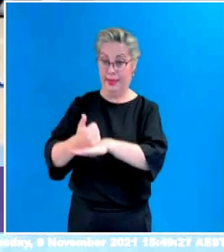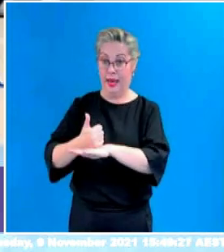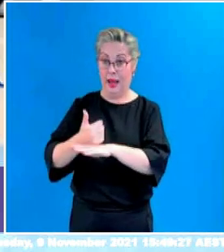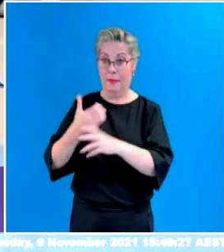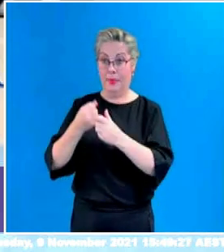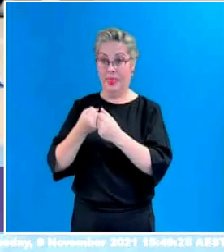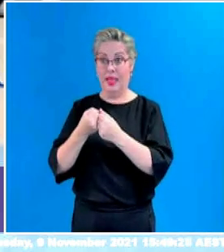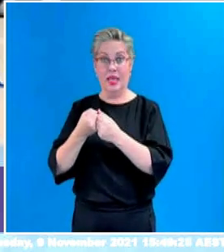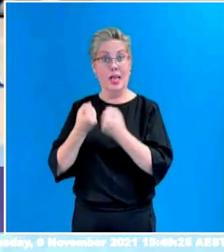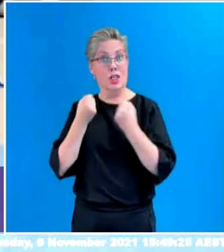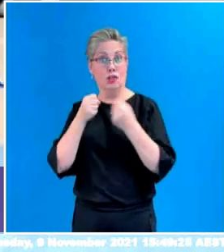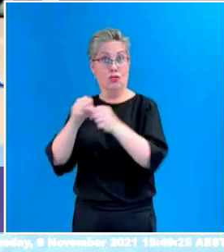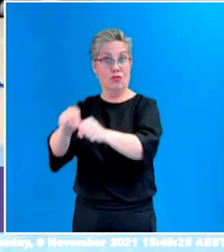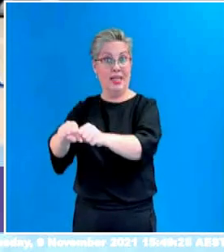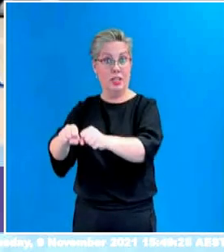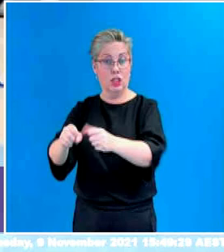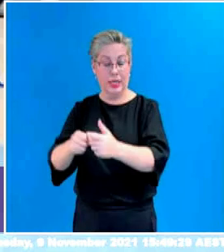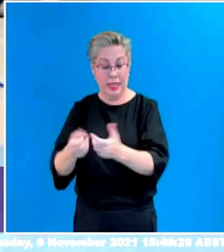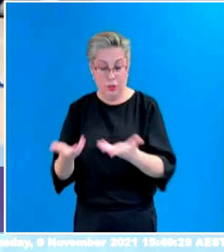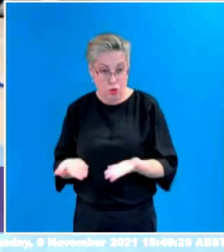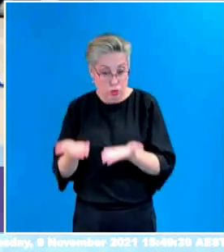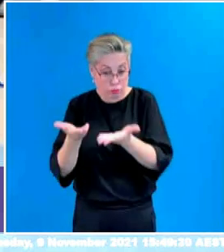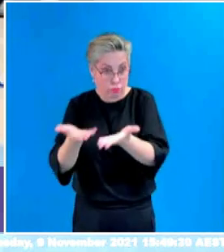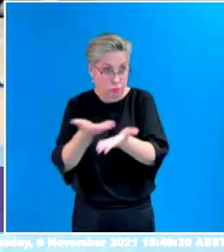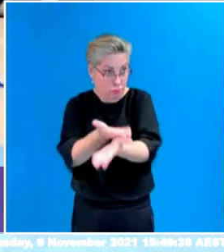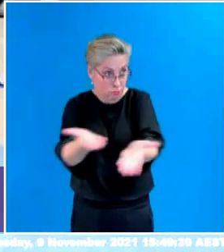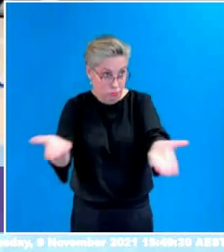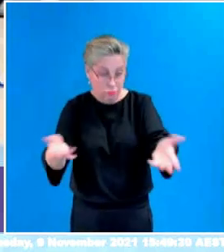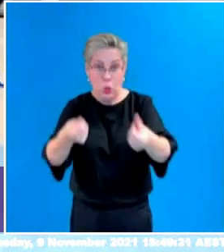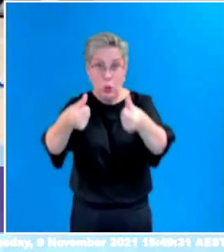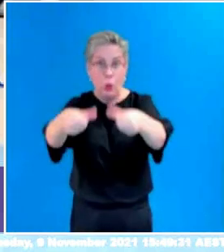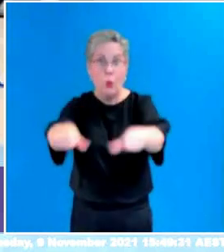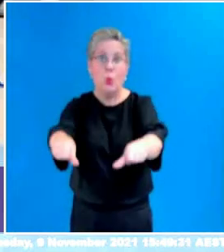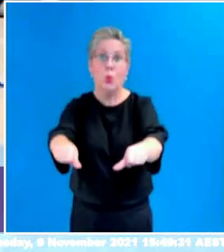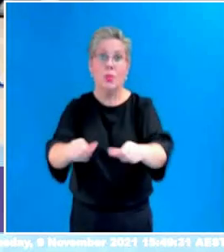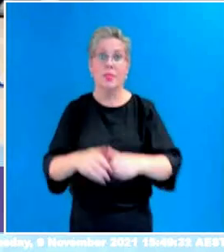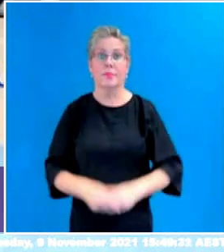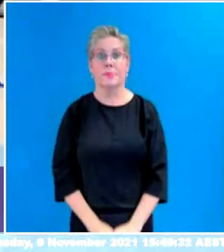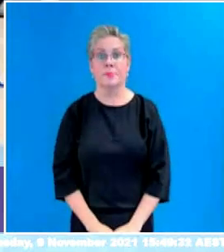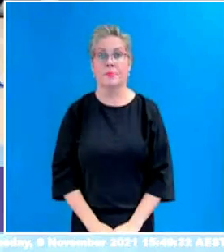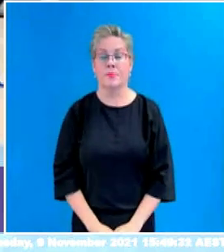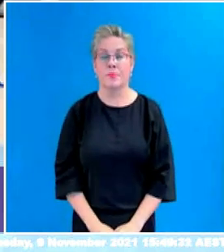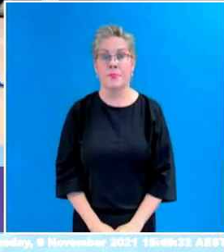And so to the extent that it does provide some coherence to and guidance